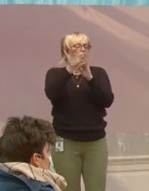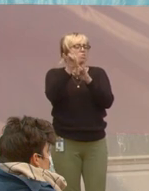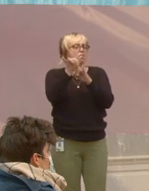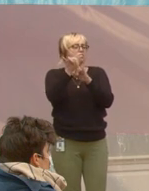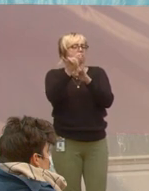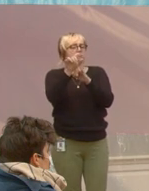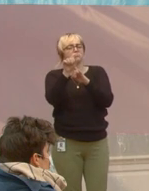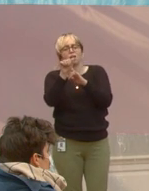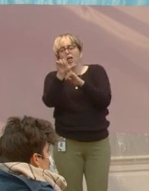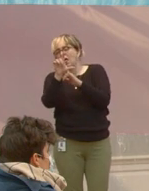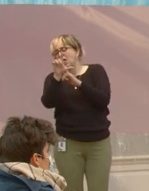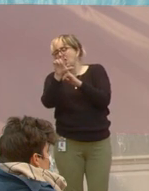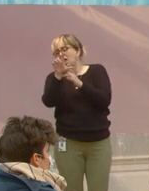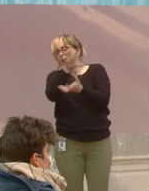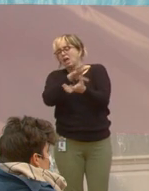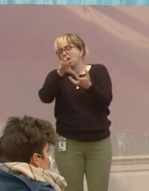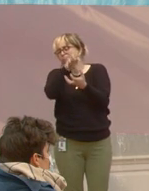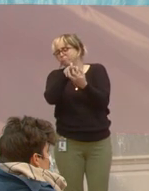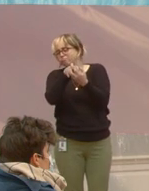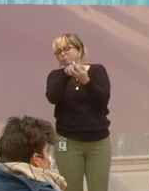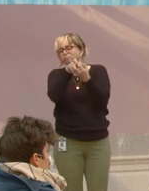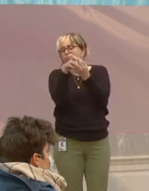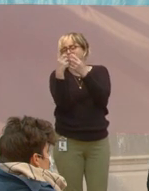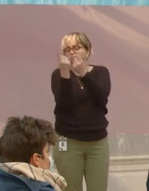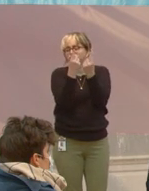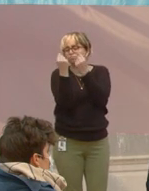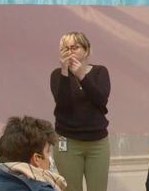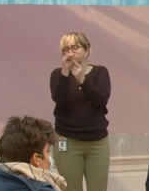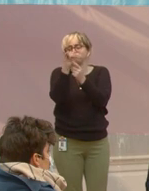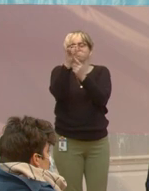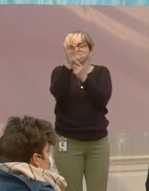real liquid in what the body means and relationship means.